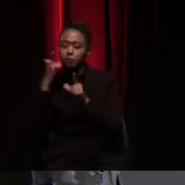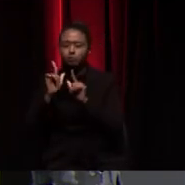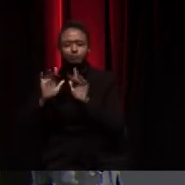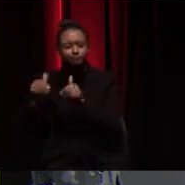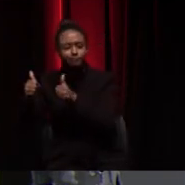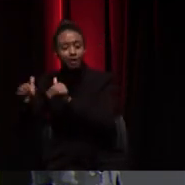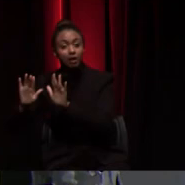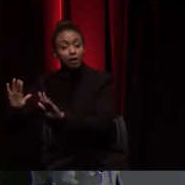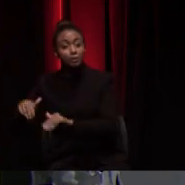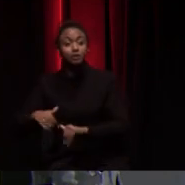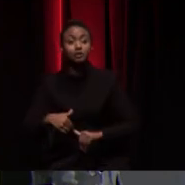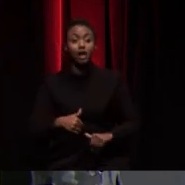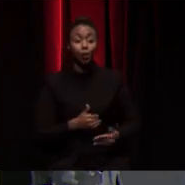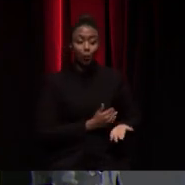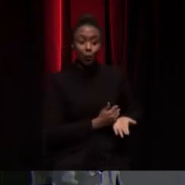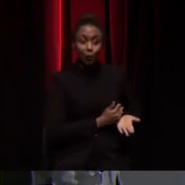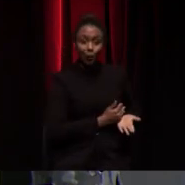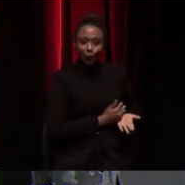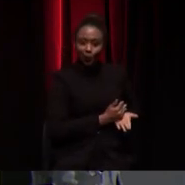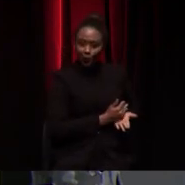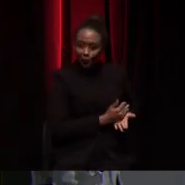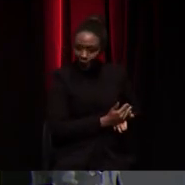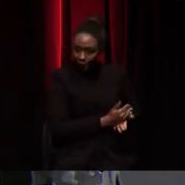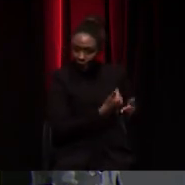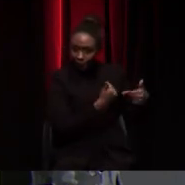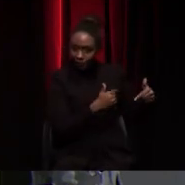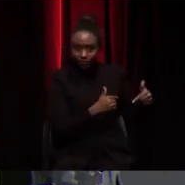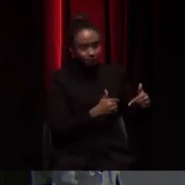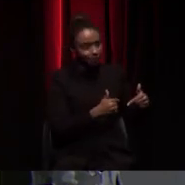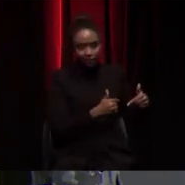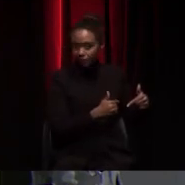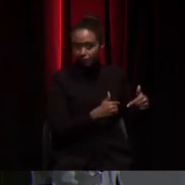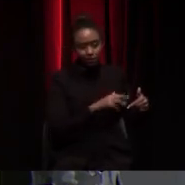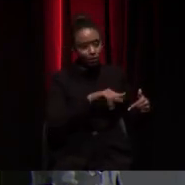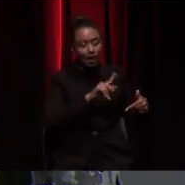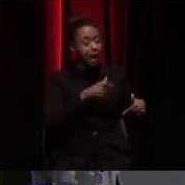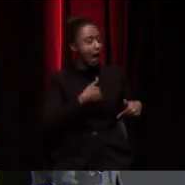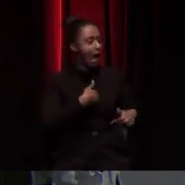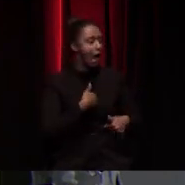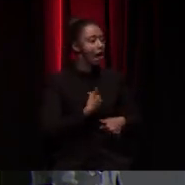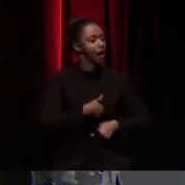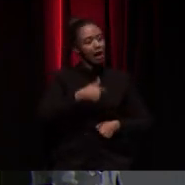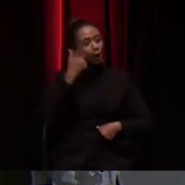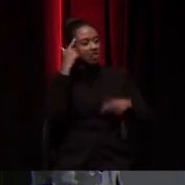But in your first years you don’t go to your boss and say: “I have excellent ideas. I’m very good at investigating.